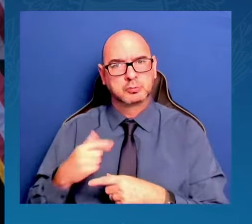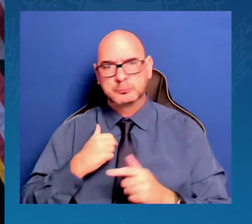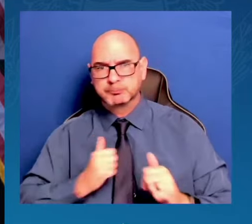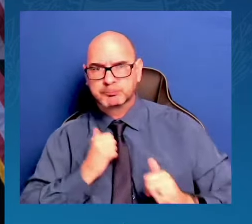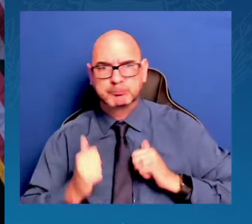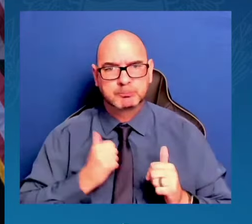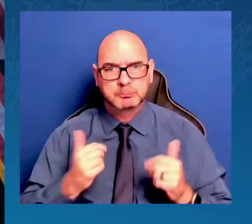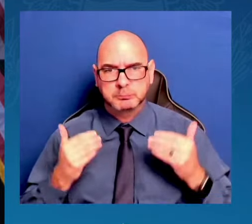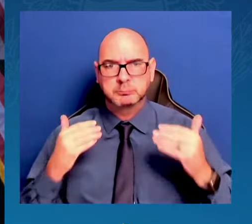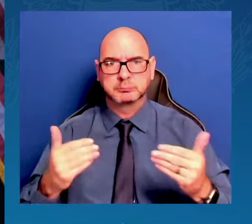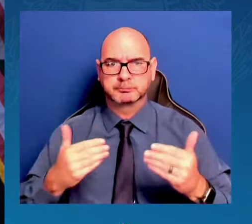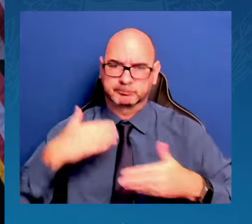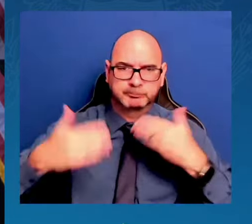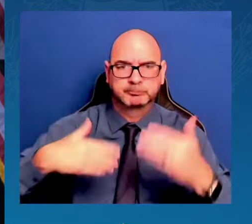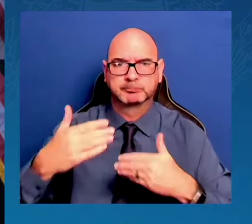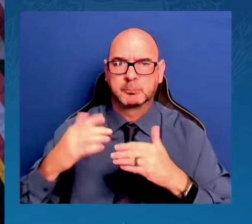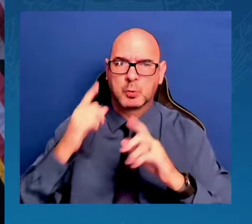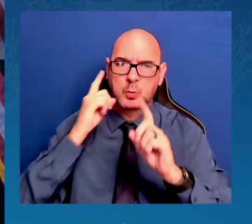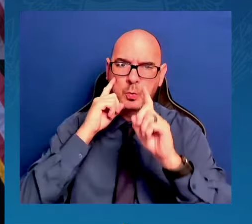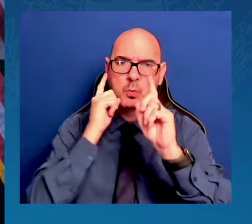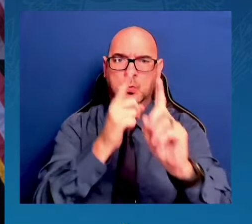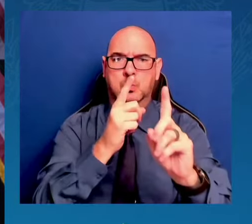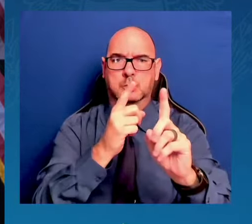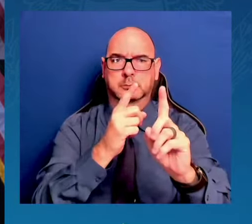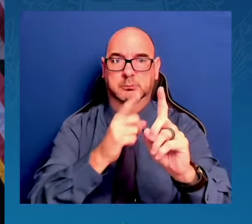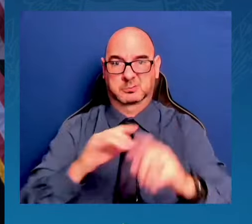Therein lies the strength of our nation.